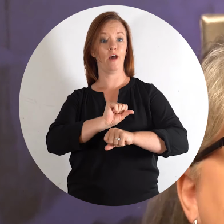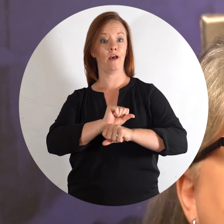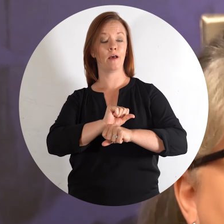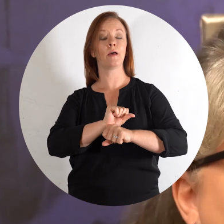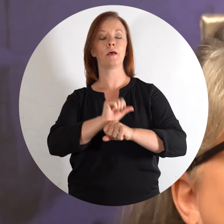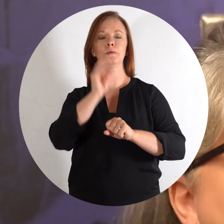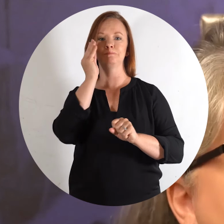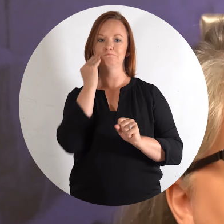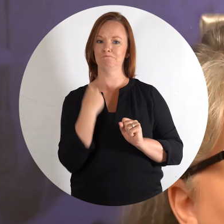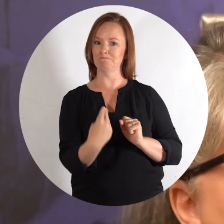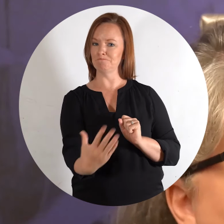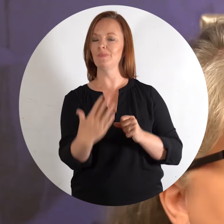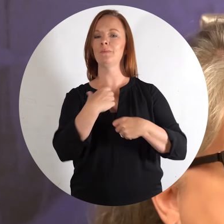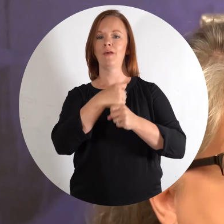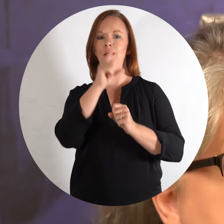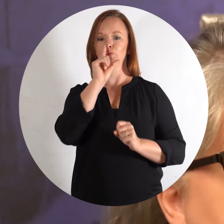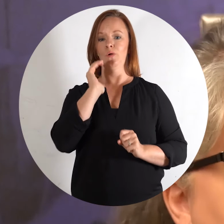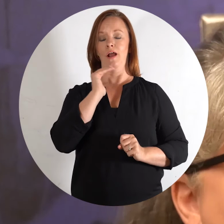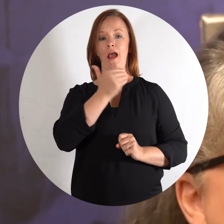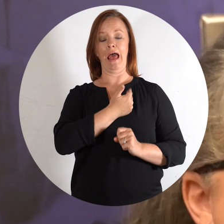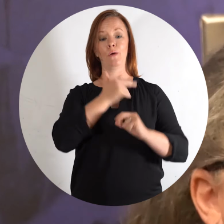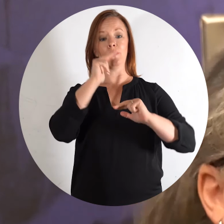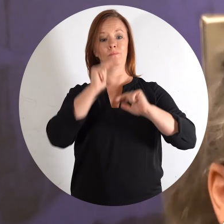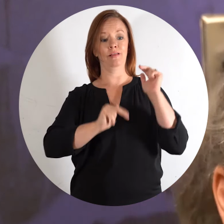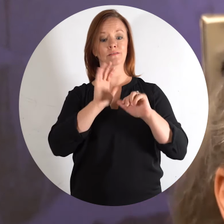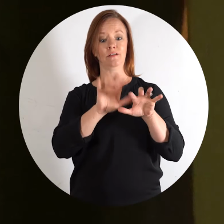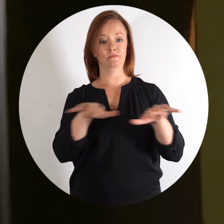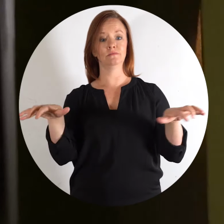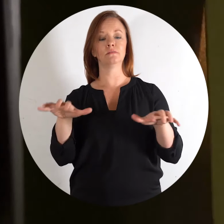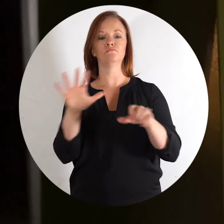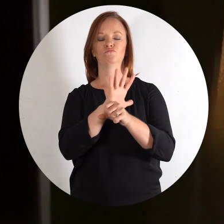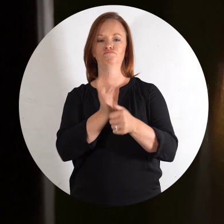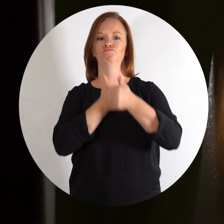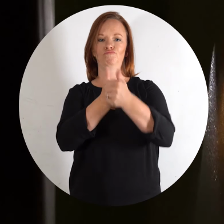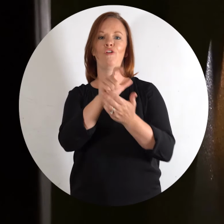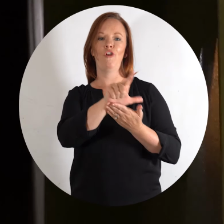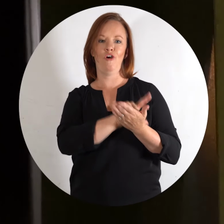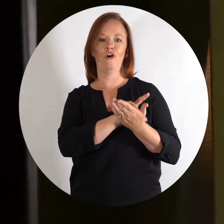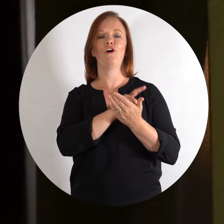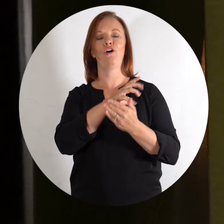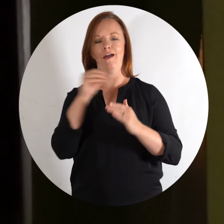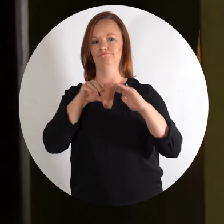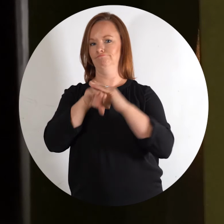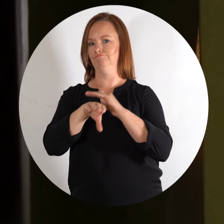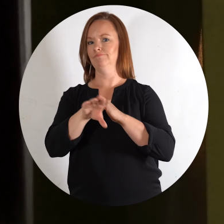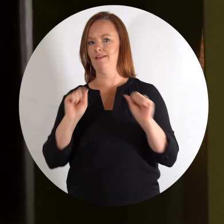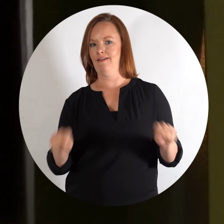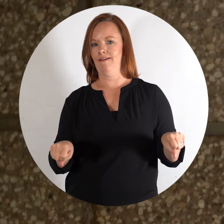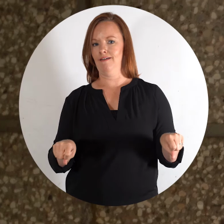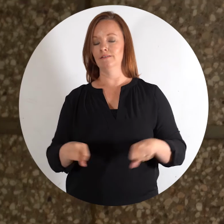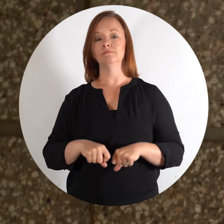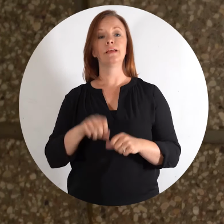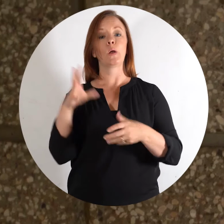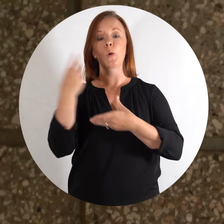is to make sure that our buildings and facilities are compliant and that they're accessible. And that's everything from the parking lots